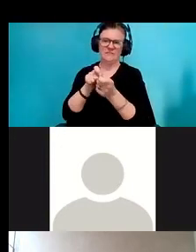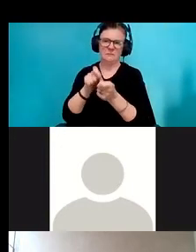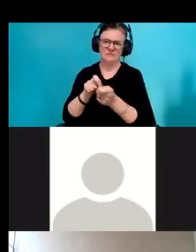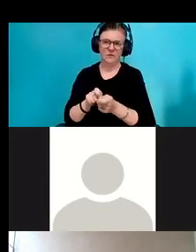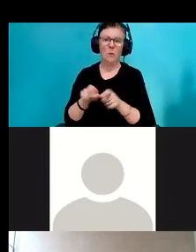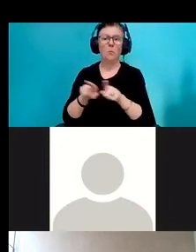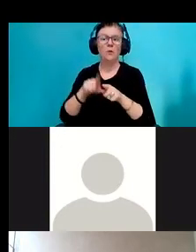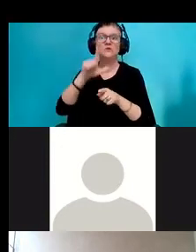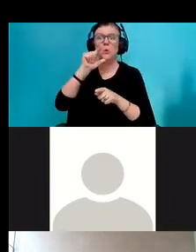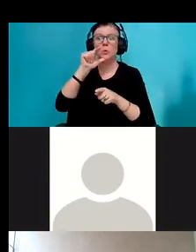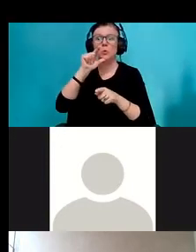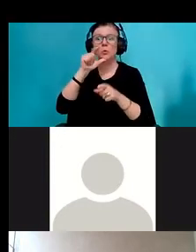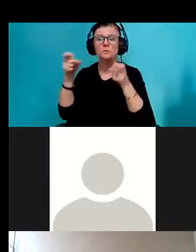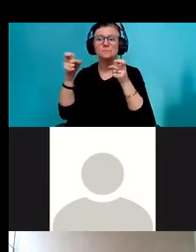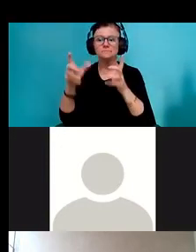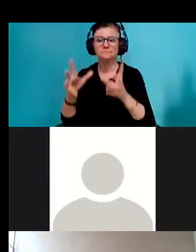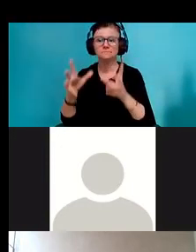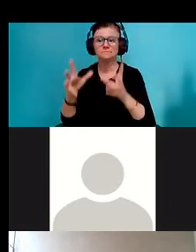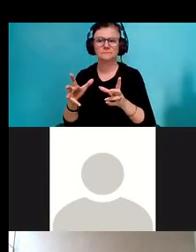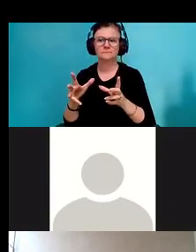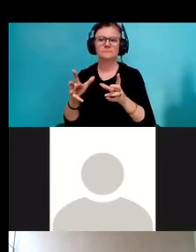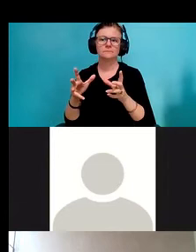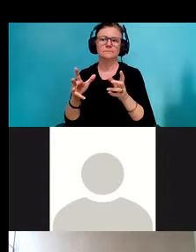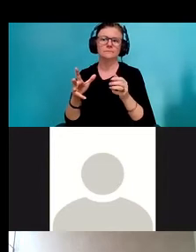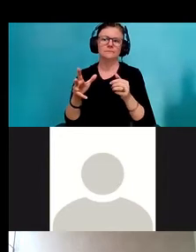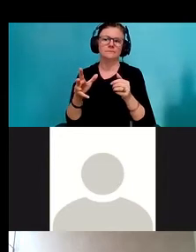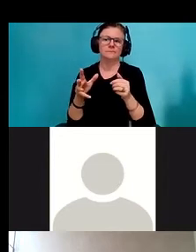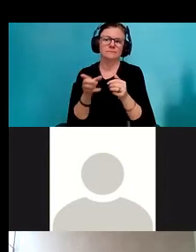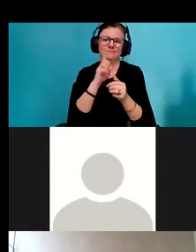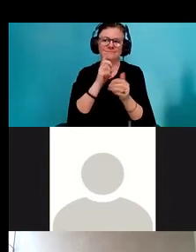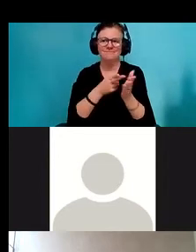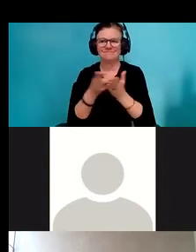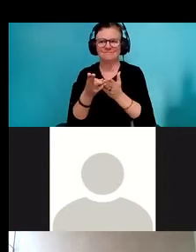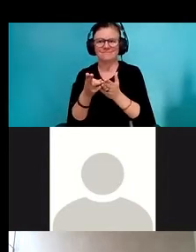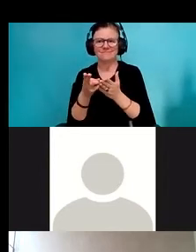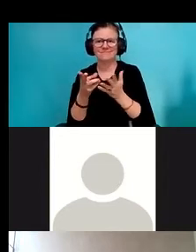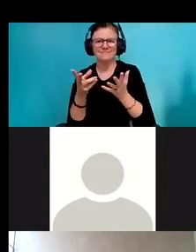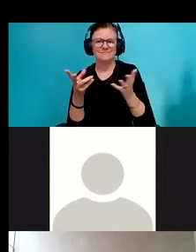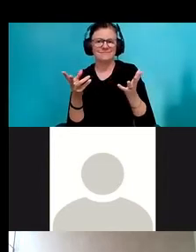So if you just say I, don't assume that I'm going to look back and see